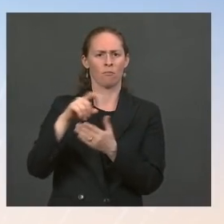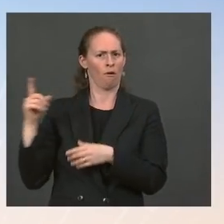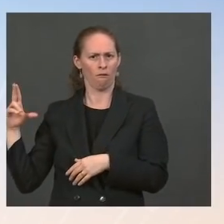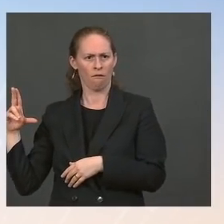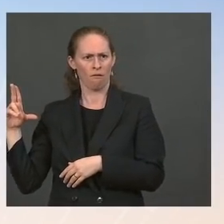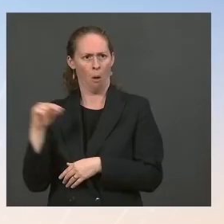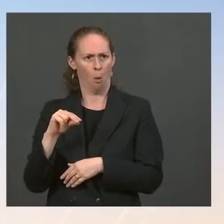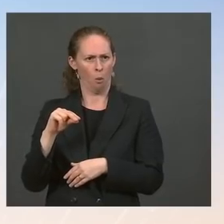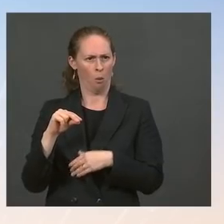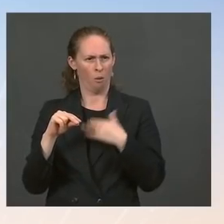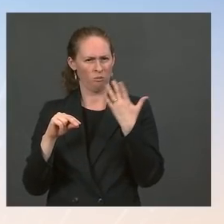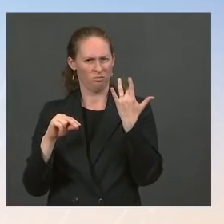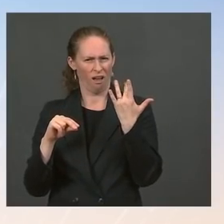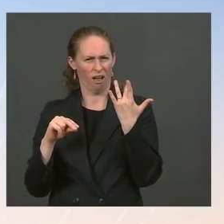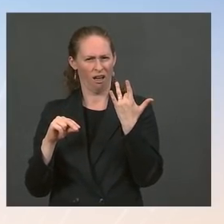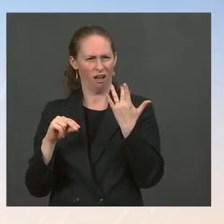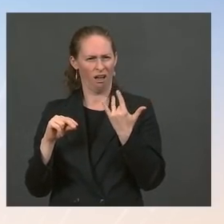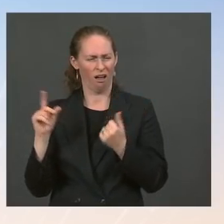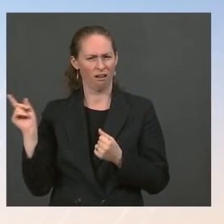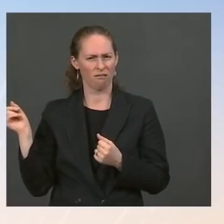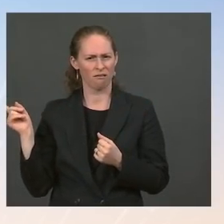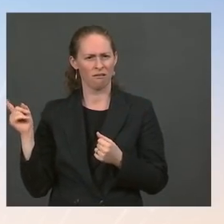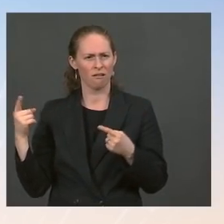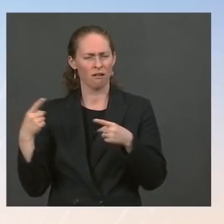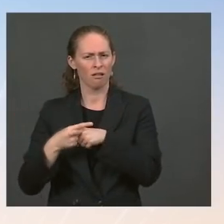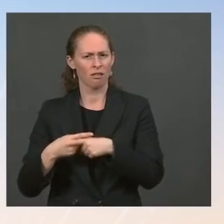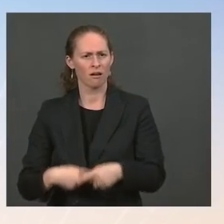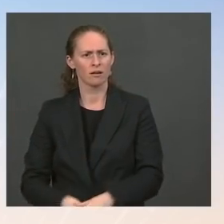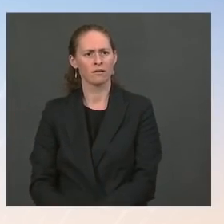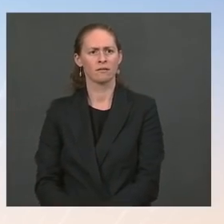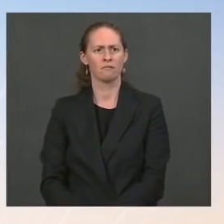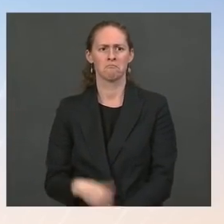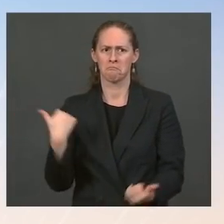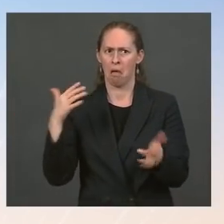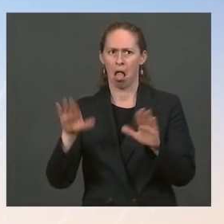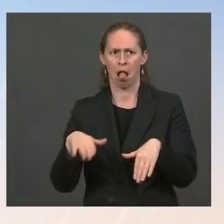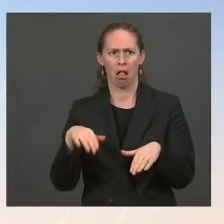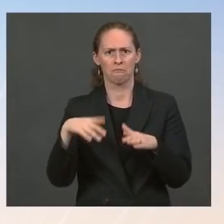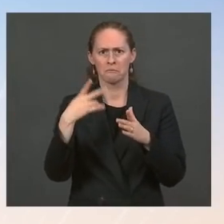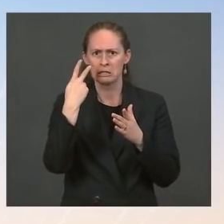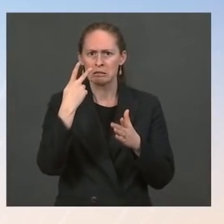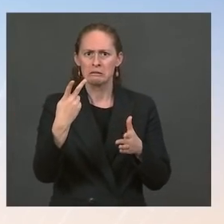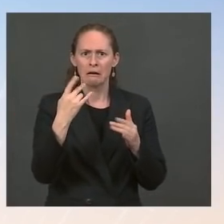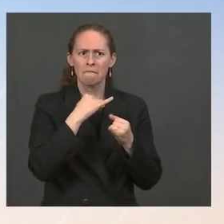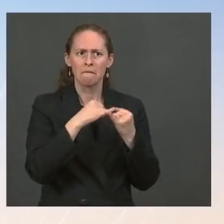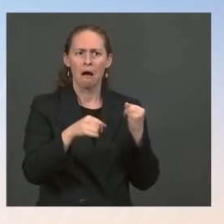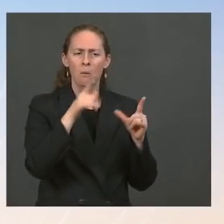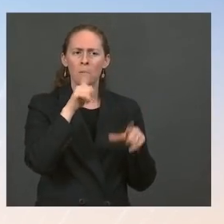Ms. Psaki: As you know, he hasn't reviewed the final report, which, again, is an assessment; it's not recommendations.